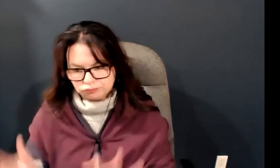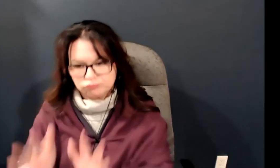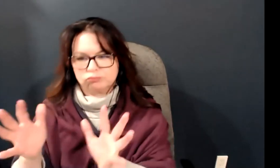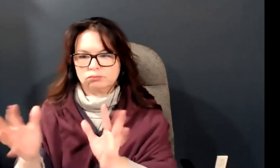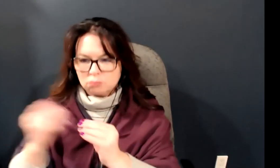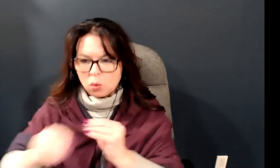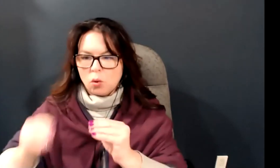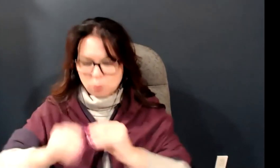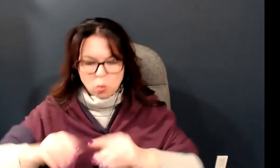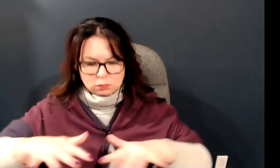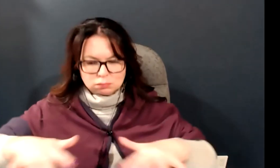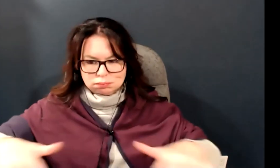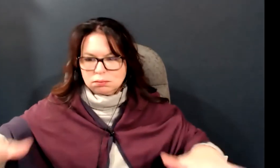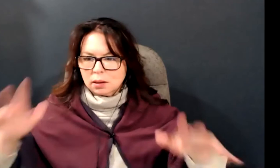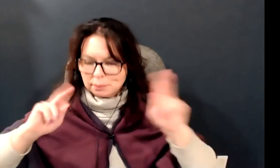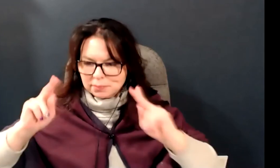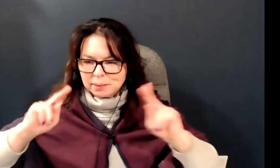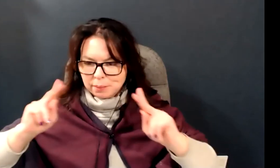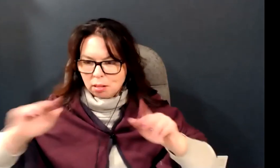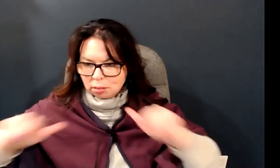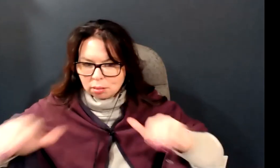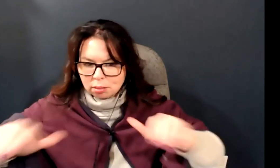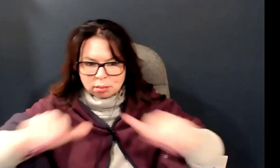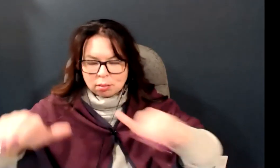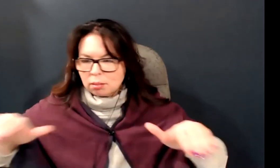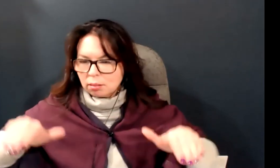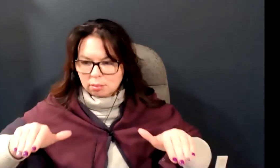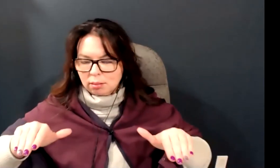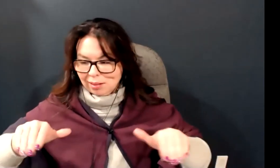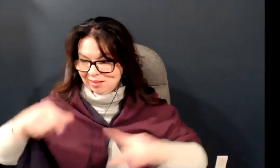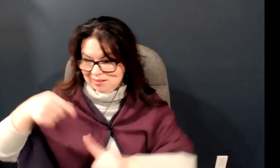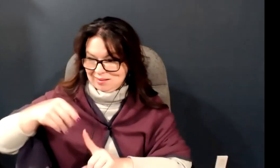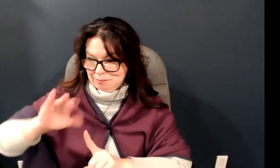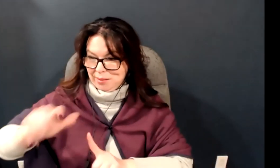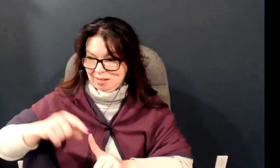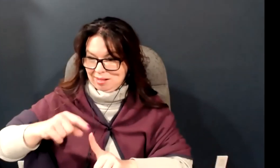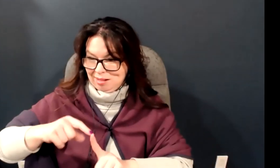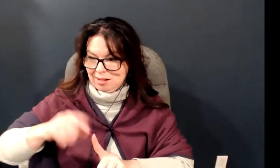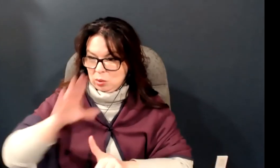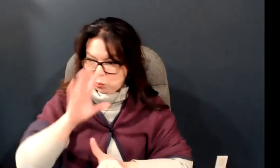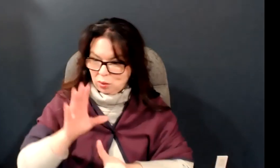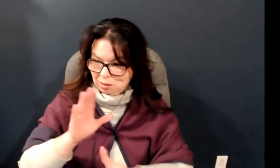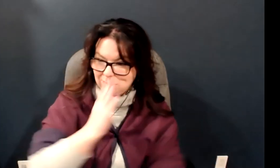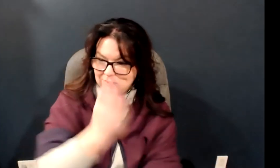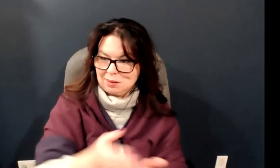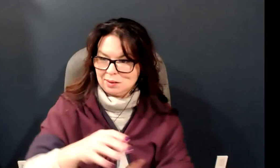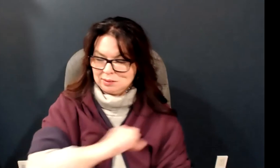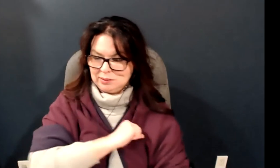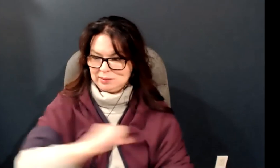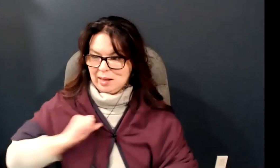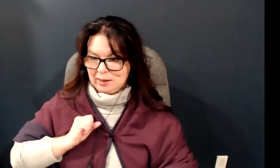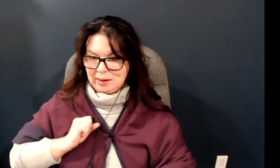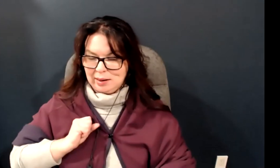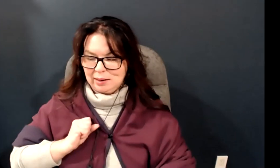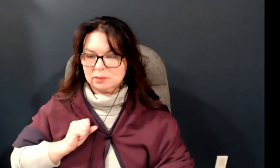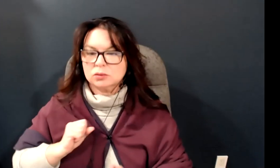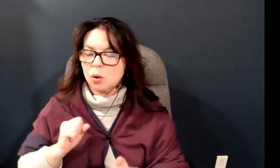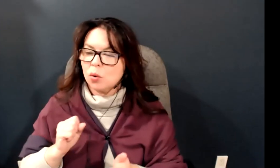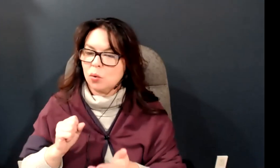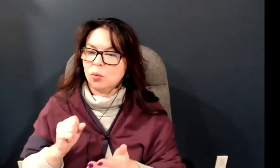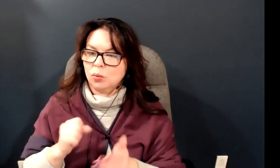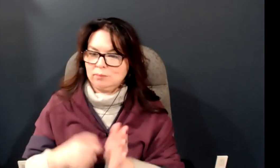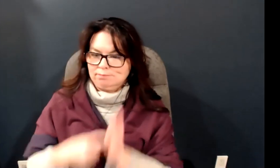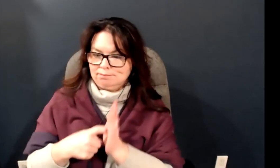true, they were in all the basements and so it was a very interesting project that we